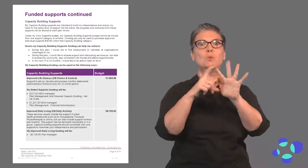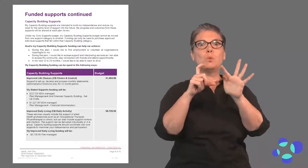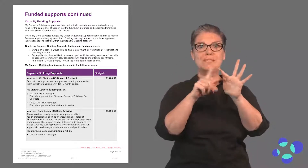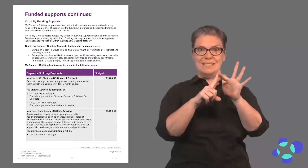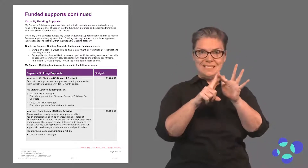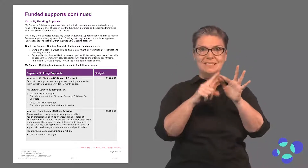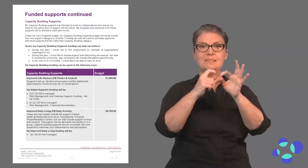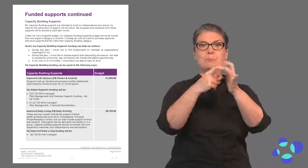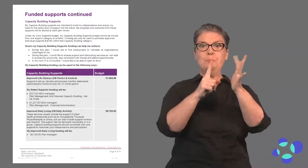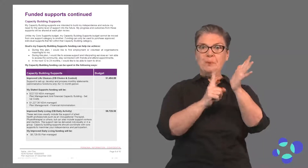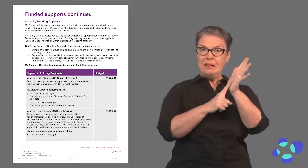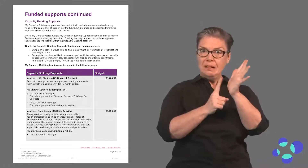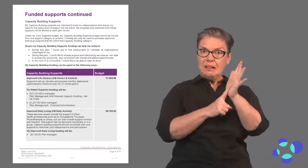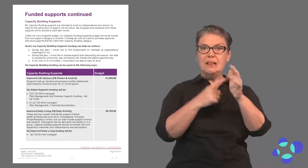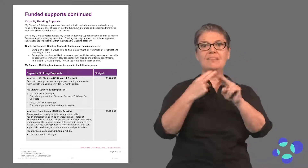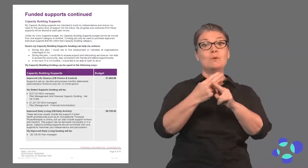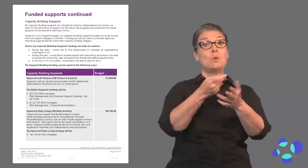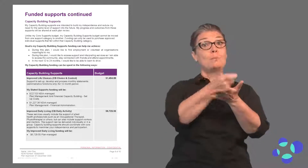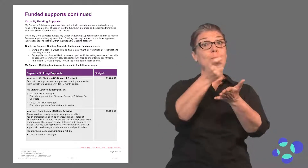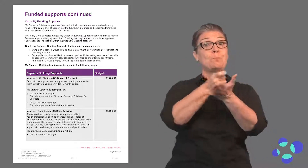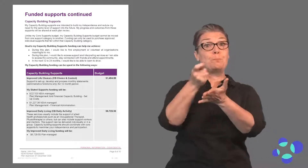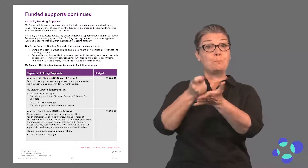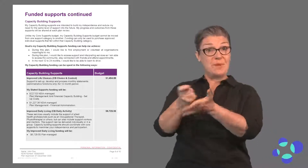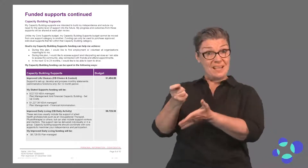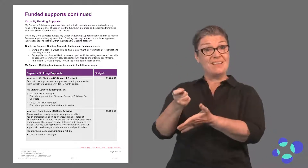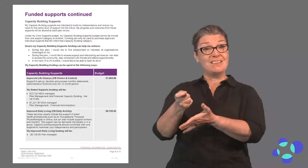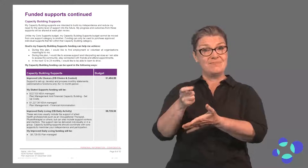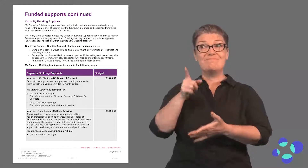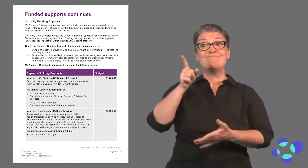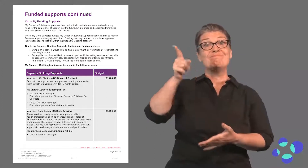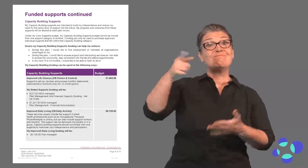Invoices are sent for payment.